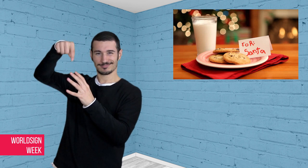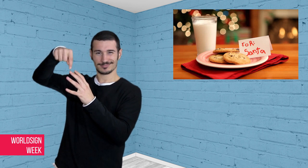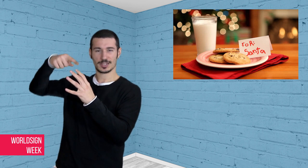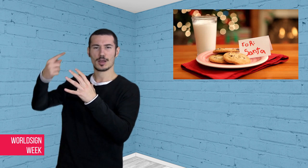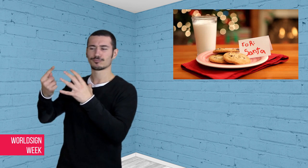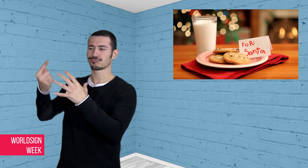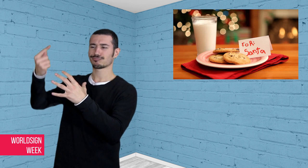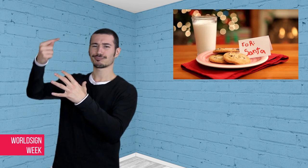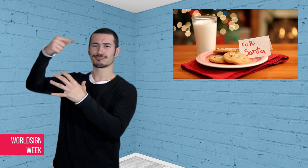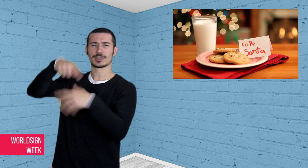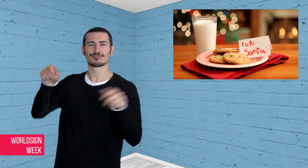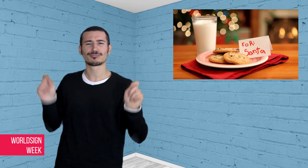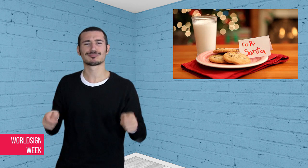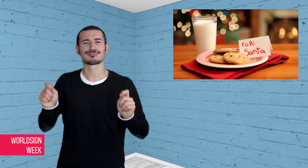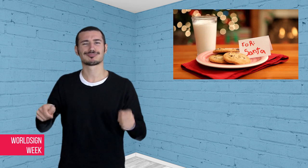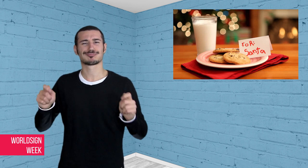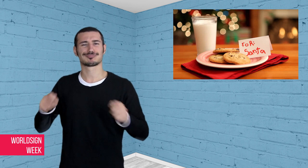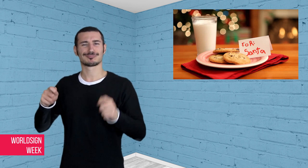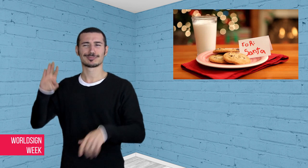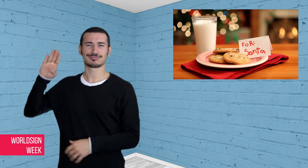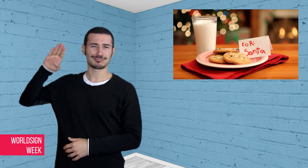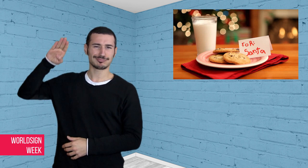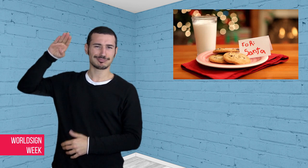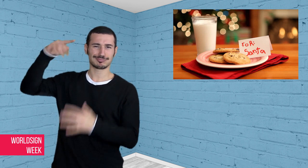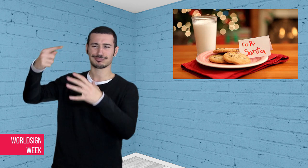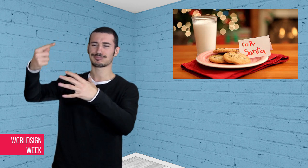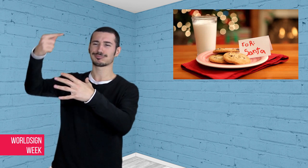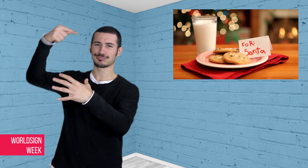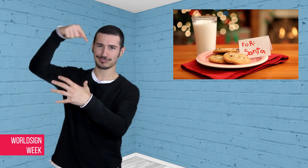in England from the North Pole.